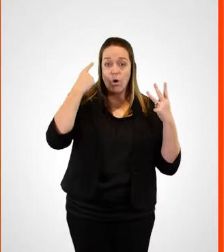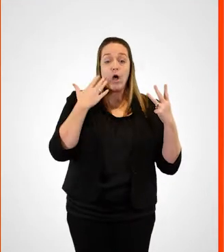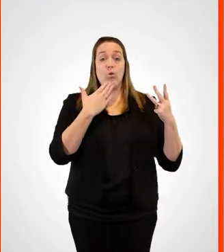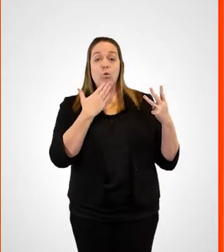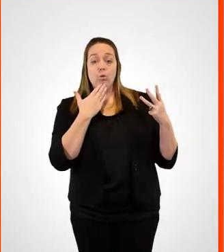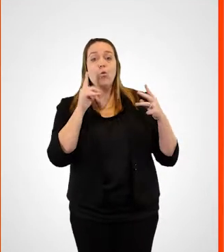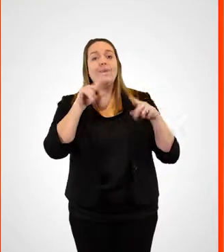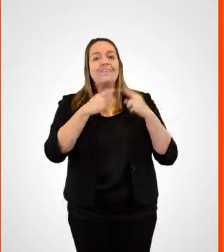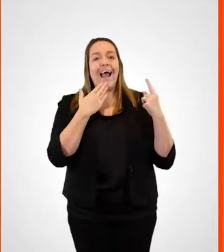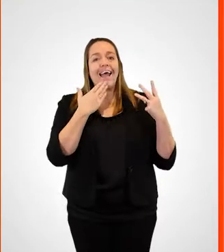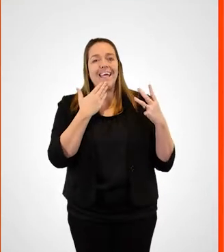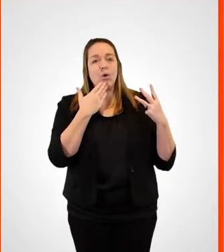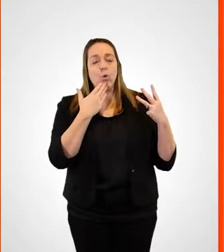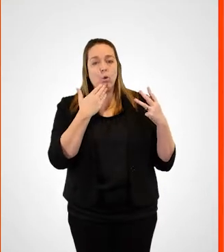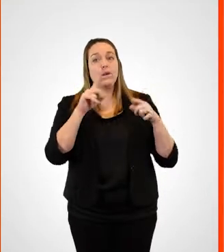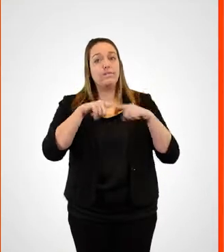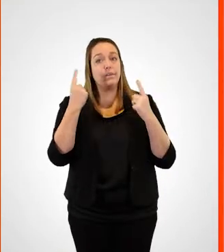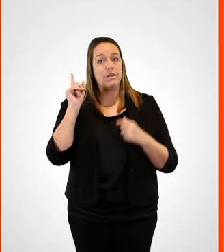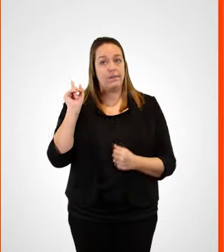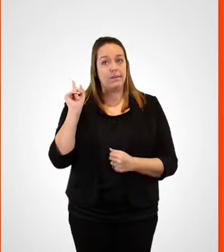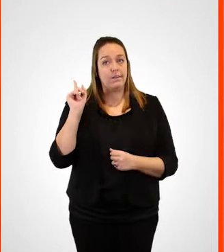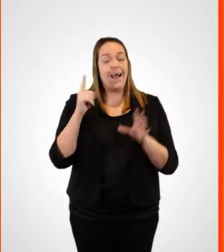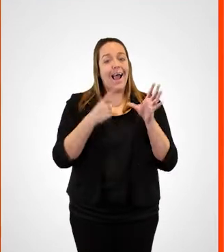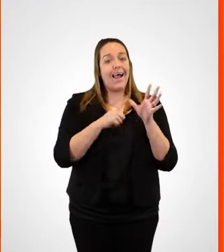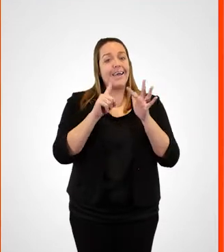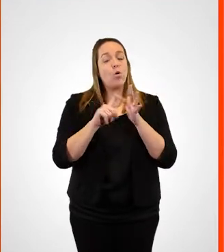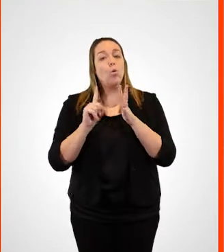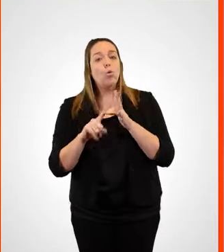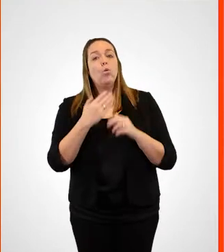look very different, again "aw", "e" and "ue".